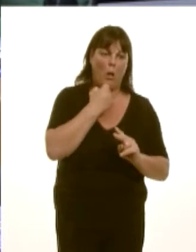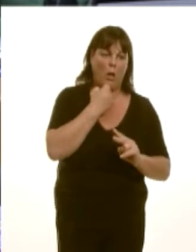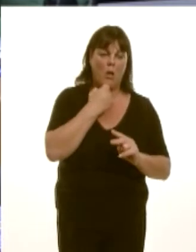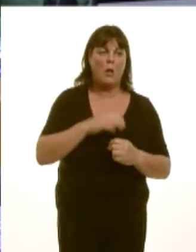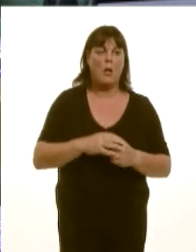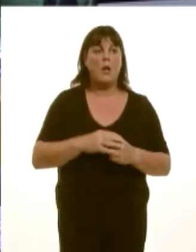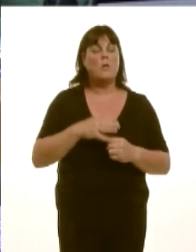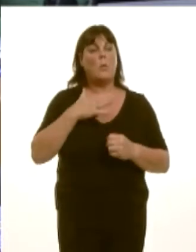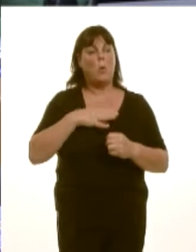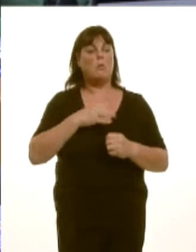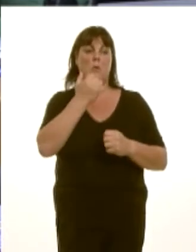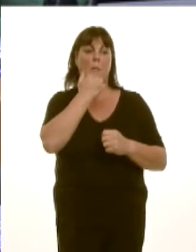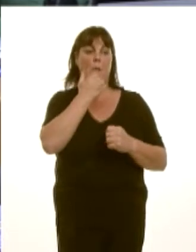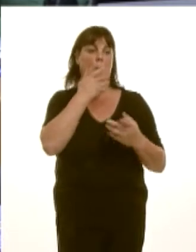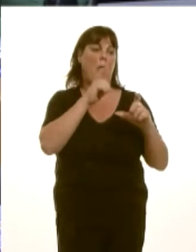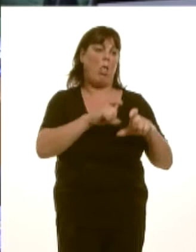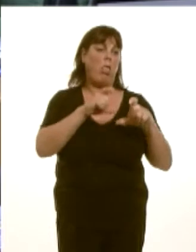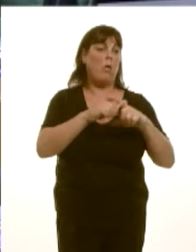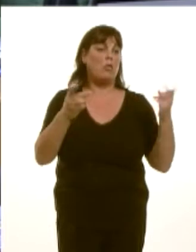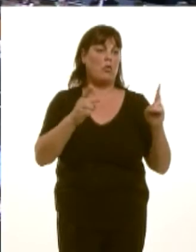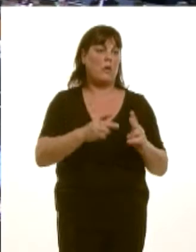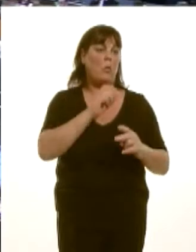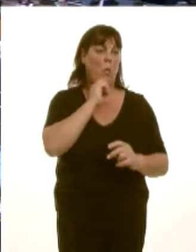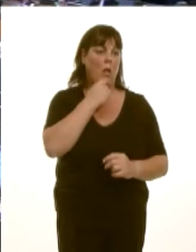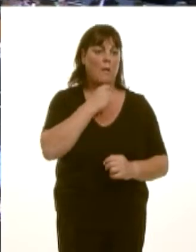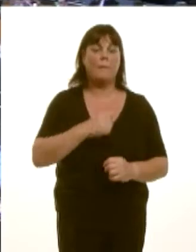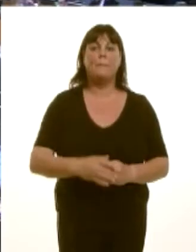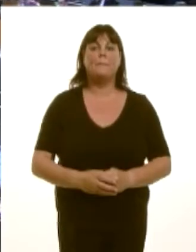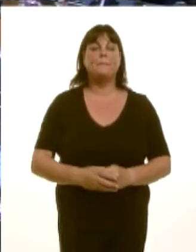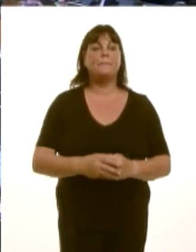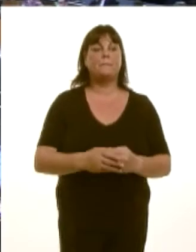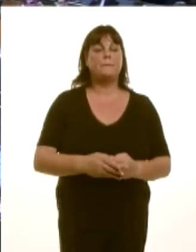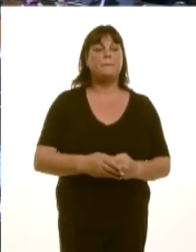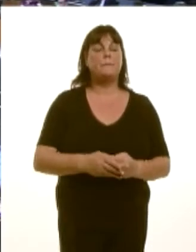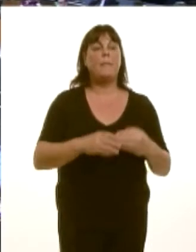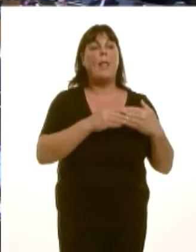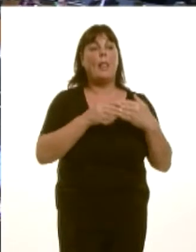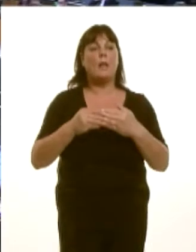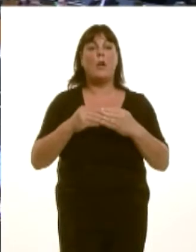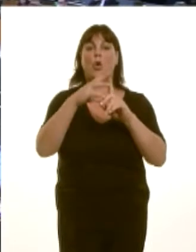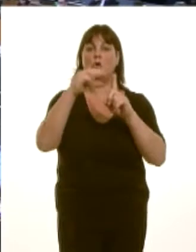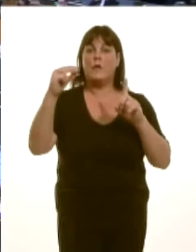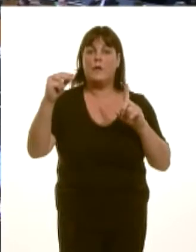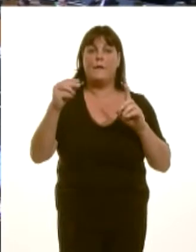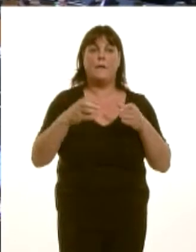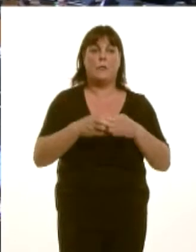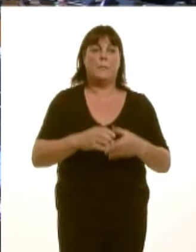Y Llywydd / The Presiding Officer: Finally, I call on the leader of the opposition, Andrew R.T. Davies. Andrew R.T. Davies: Thank you, Presiding Officer.